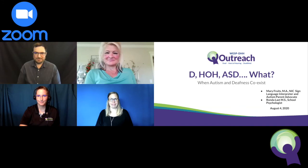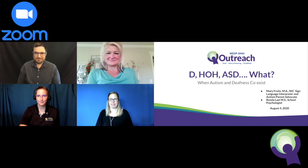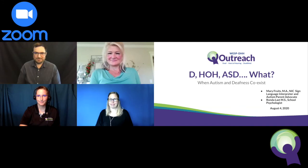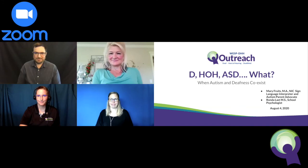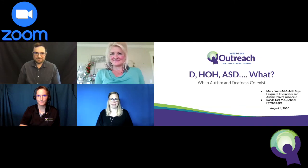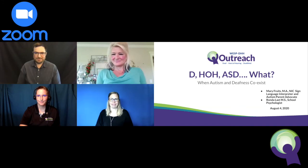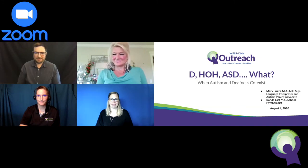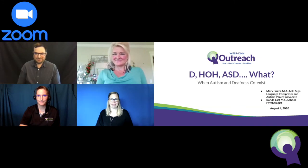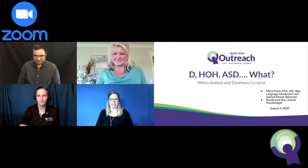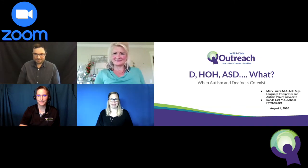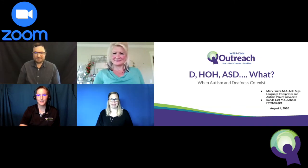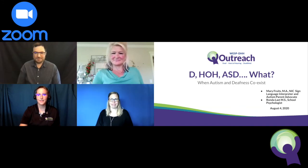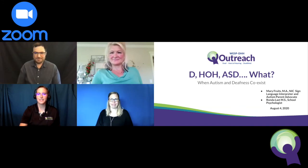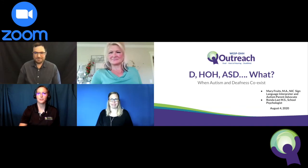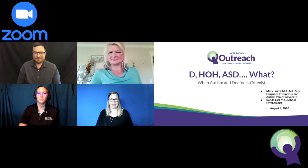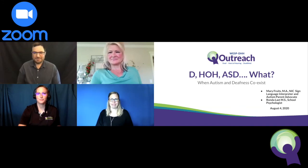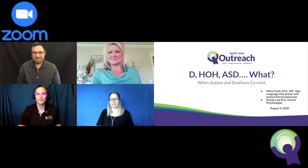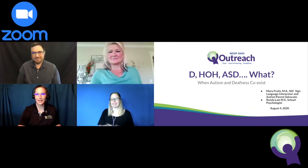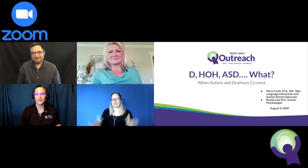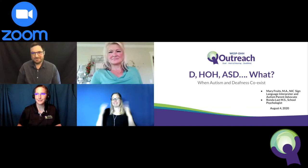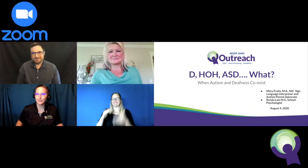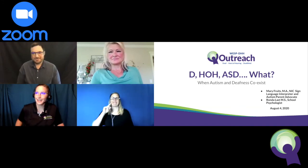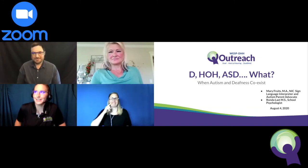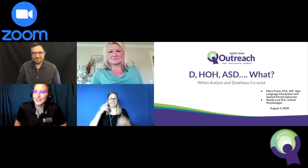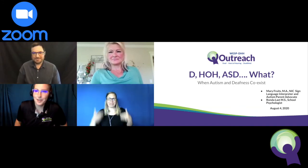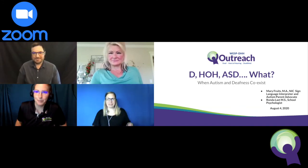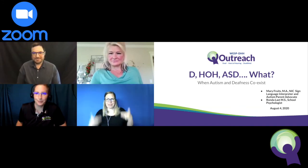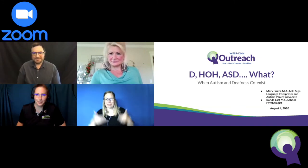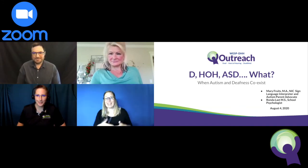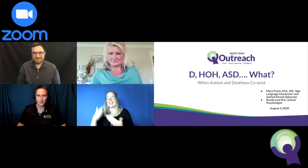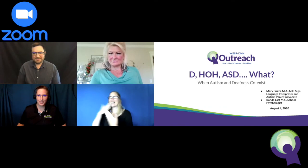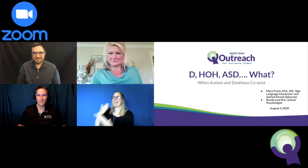Mary: Thank you, Heidi, for that wonderful introduction.